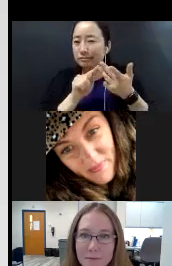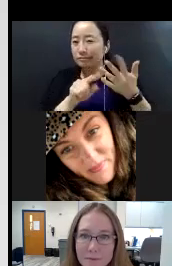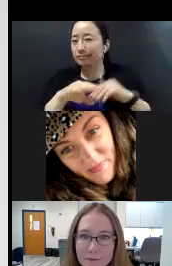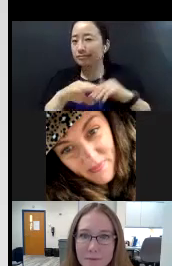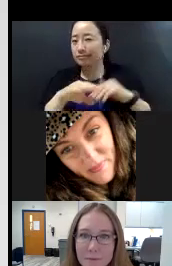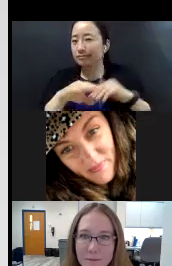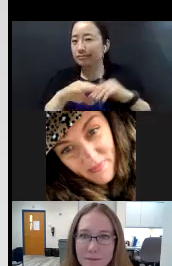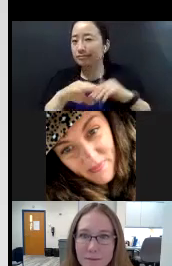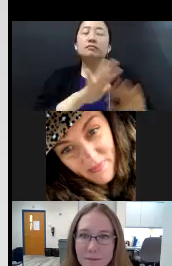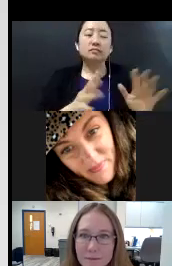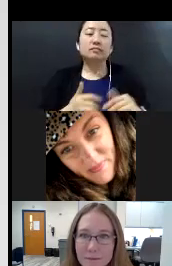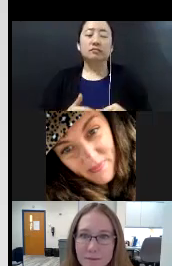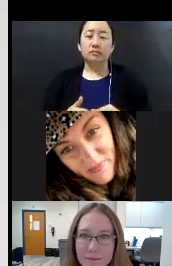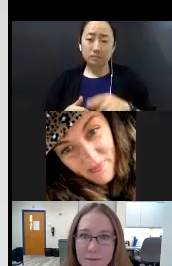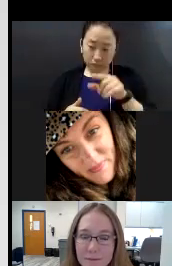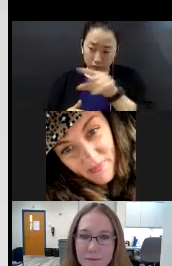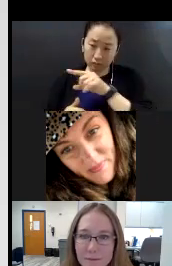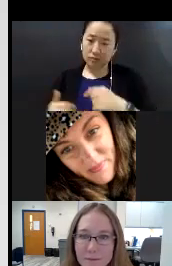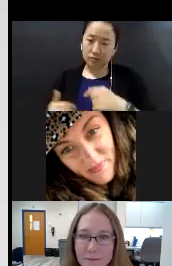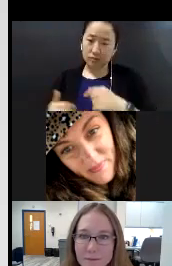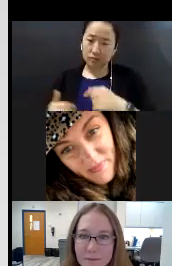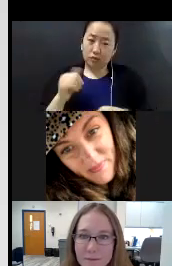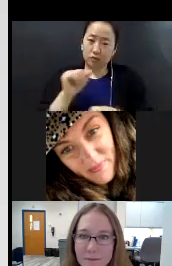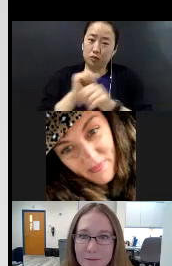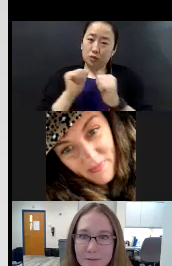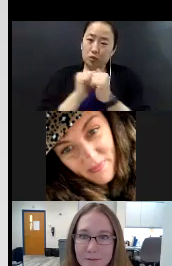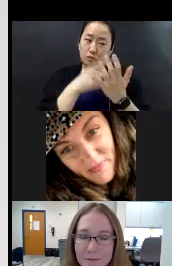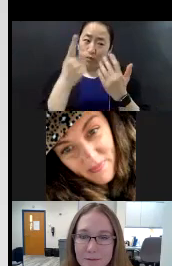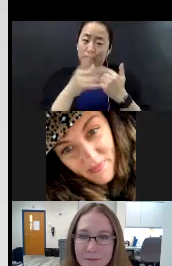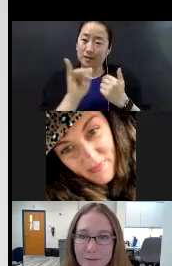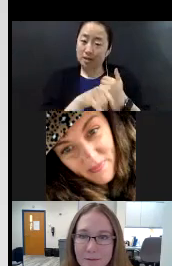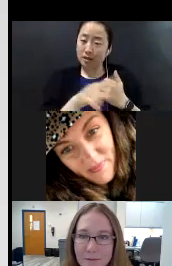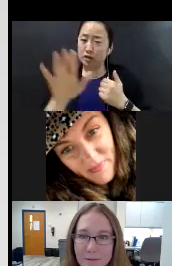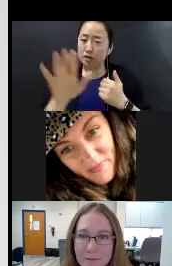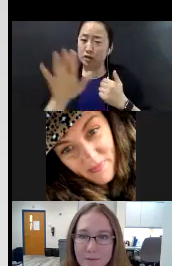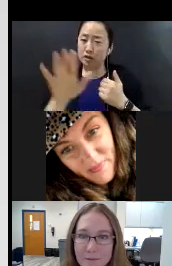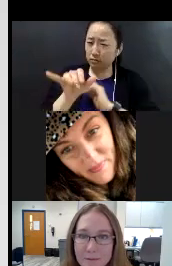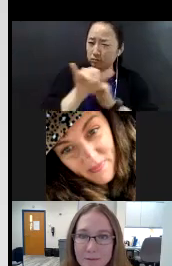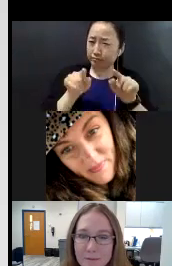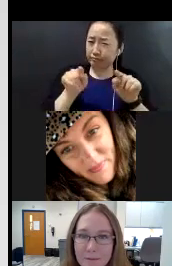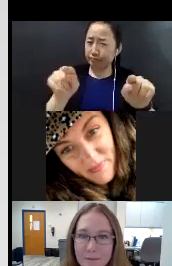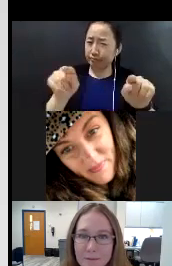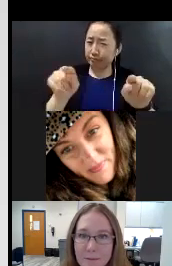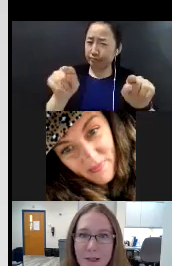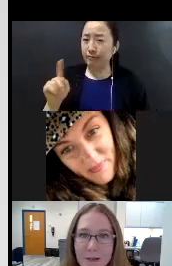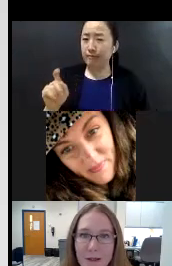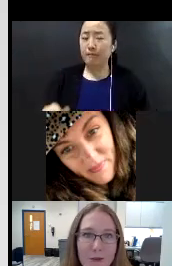DO YOU GUYS WORK WITH PROGRAMS LIKE THAT? DOES YOUR STATE HAVE ANYTHING SIMILAR TO THAT?